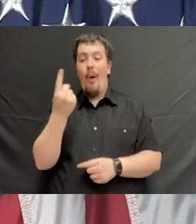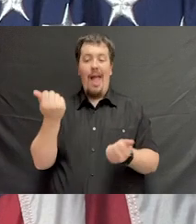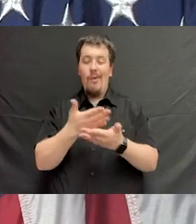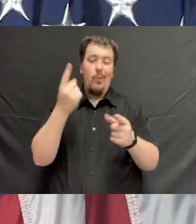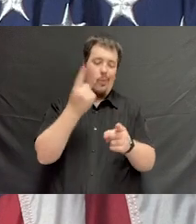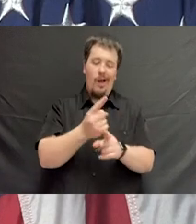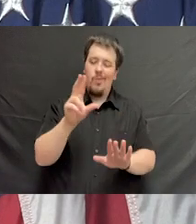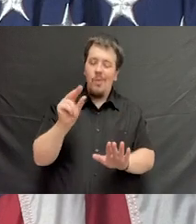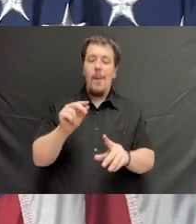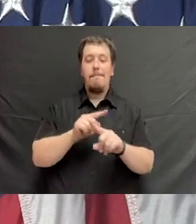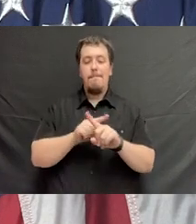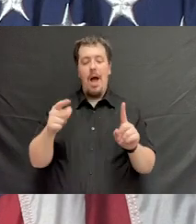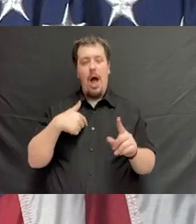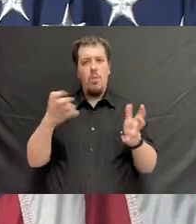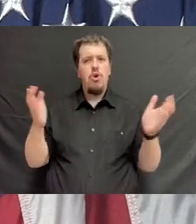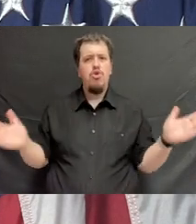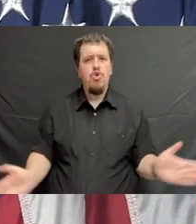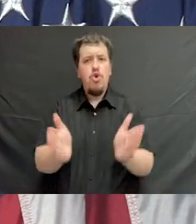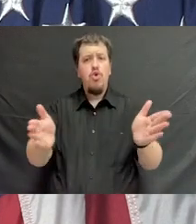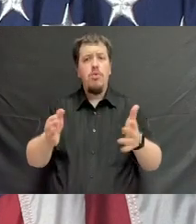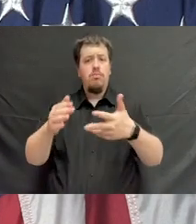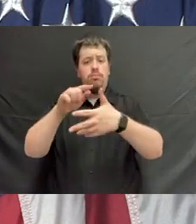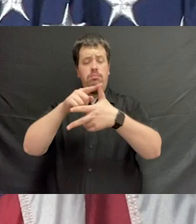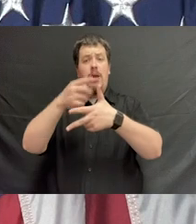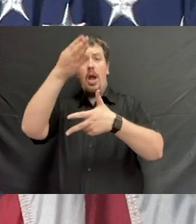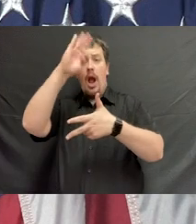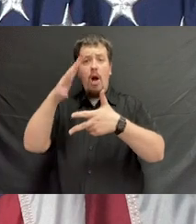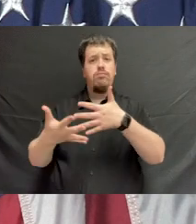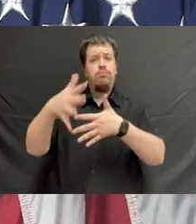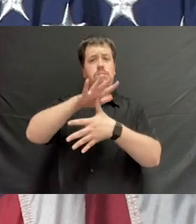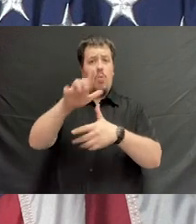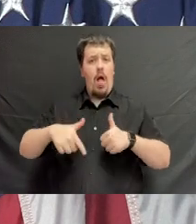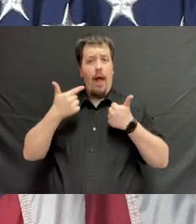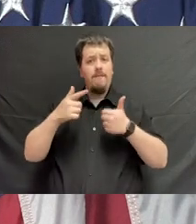done correctly myself, but I want to encourage you to put God first in your life,